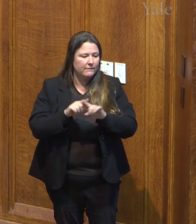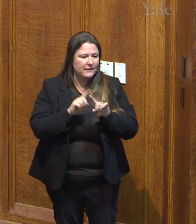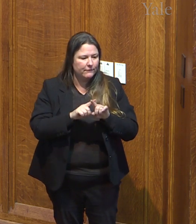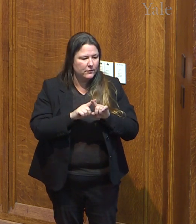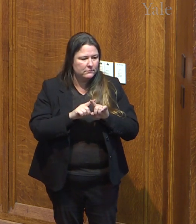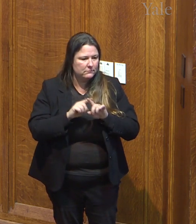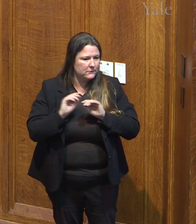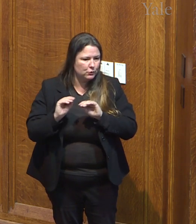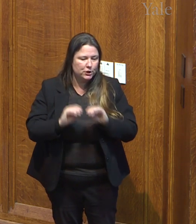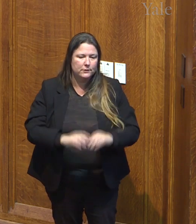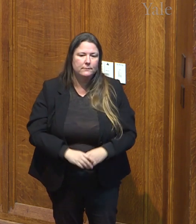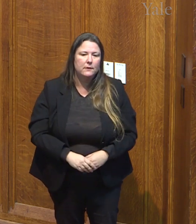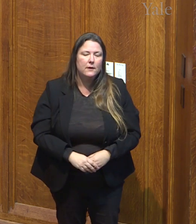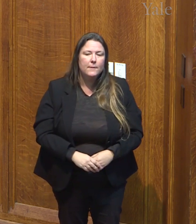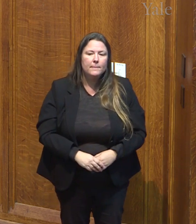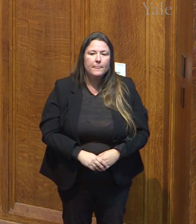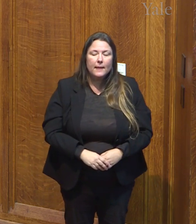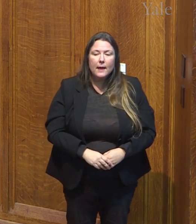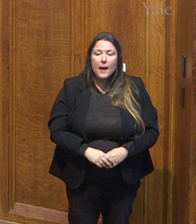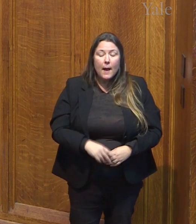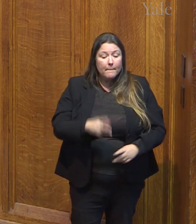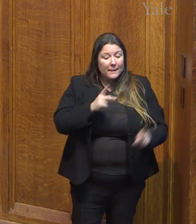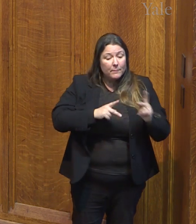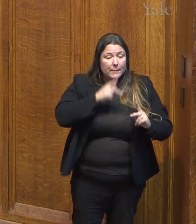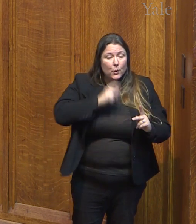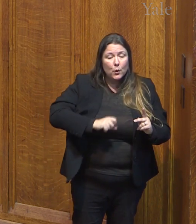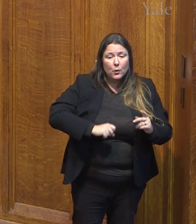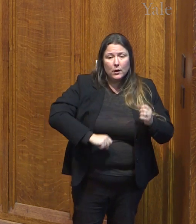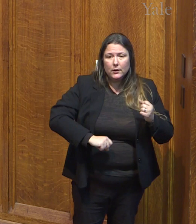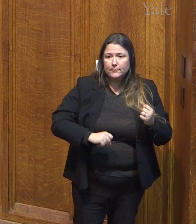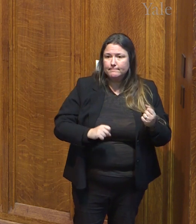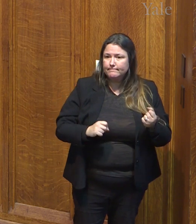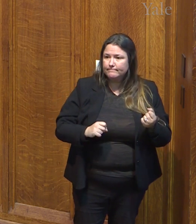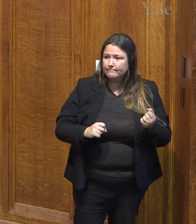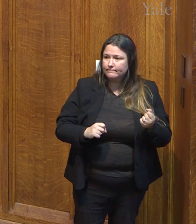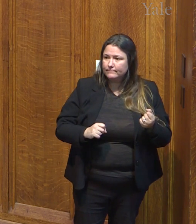But for a variety of reasons, the champions of speech teaching would never let go.